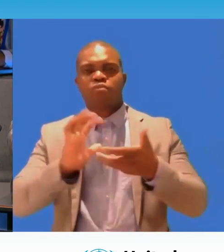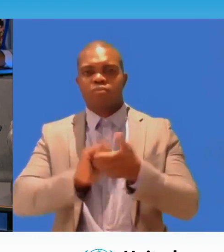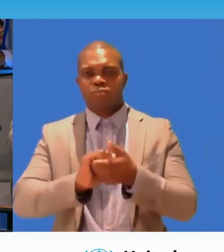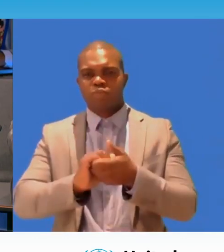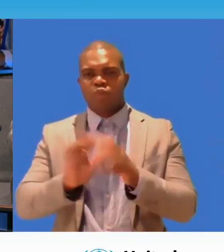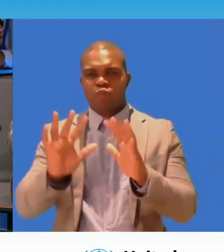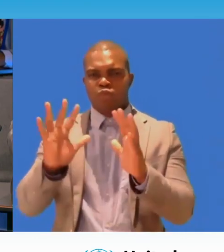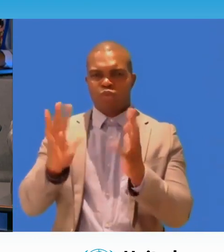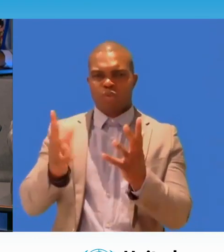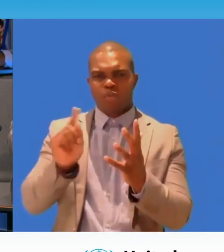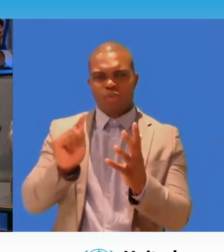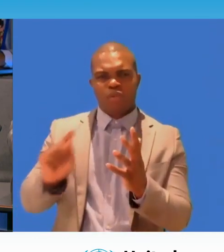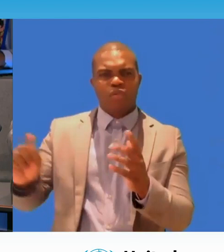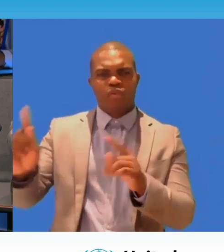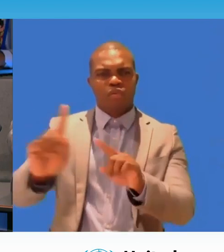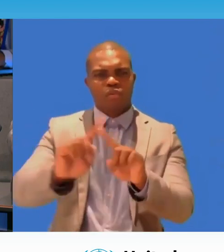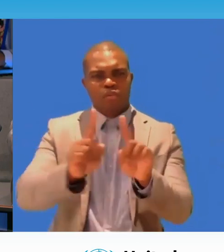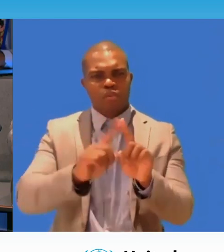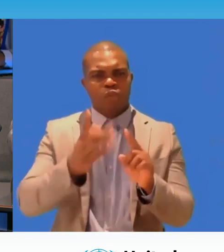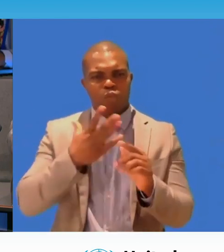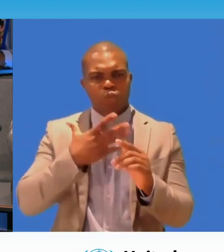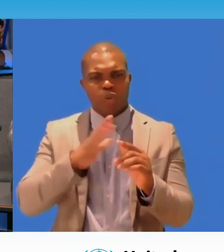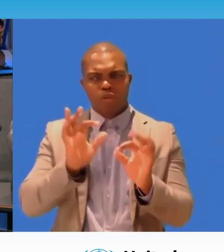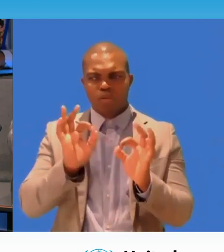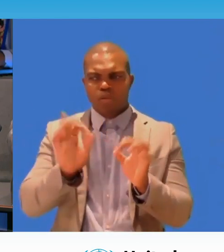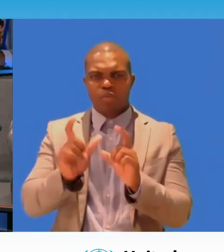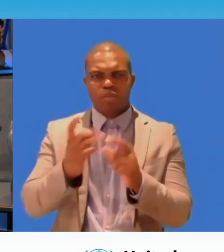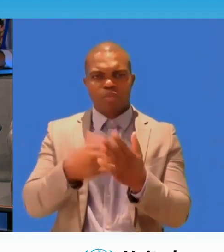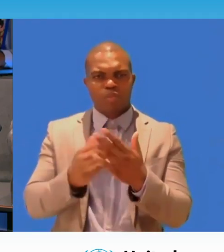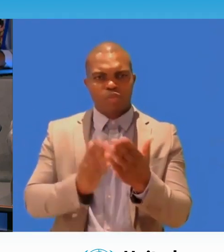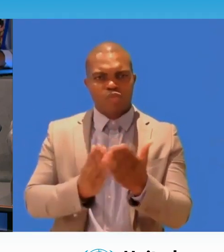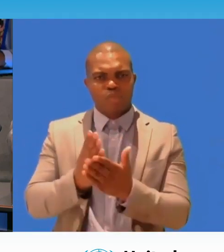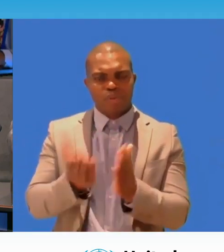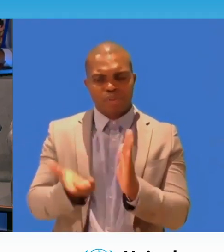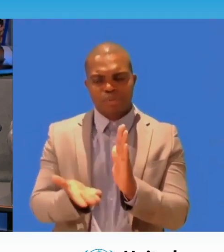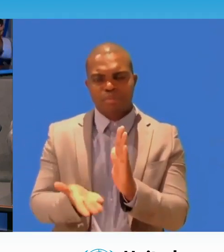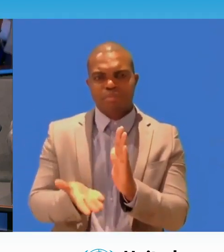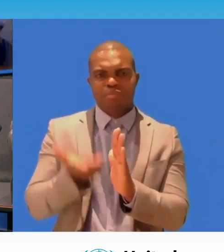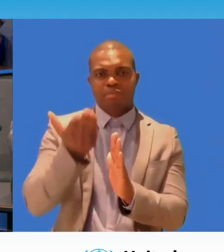experiencing various forms of disabilities this is likely to increase with the high prevailance